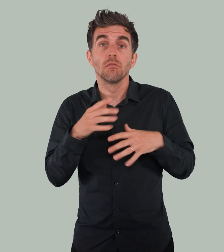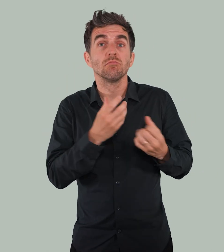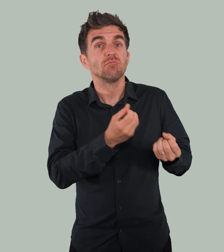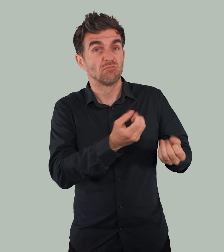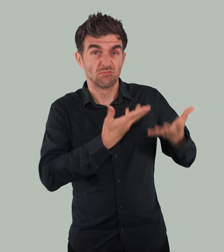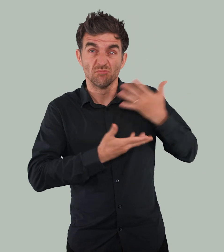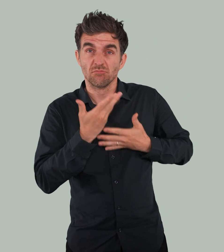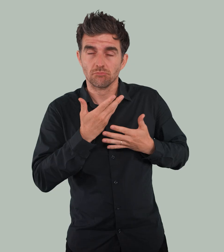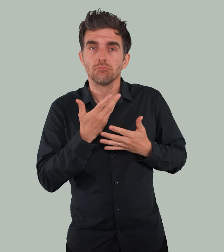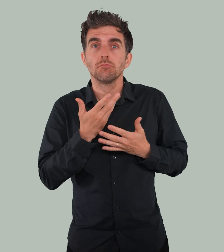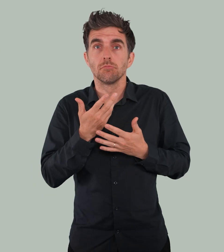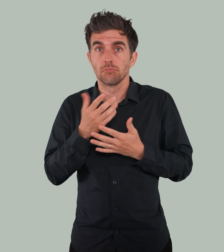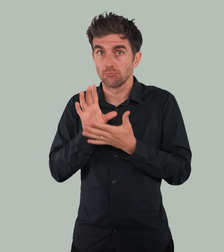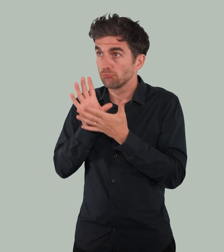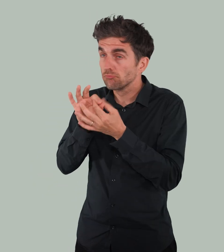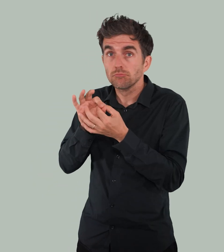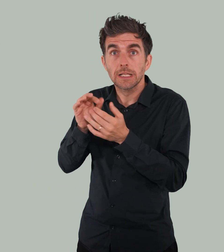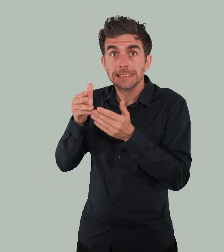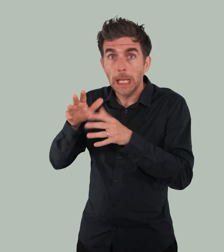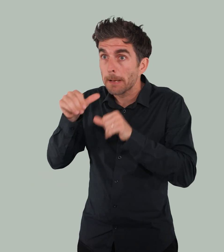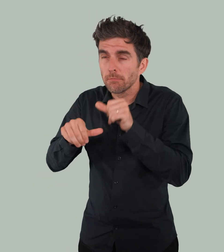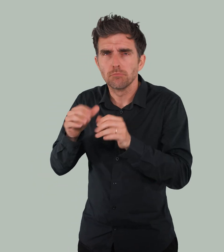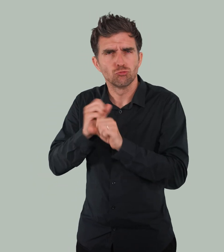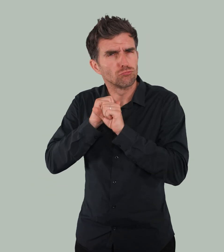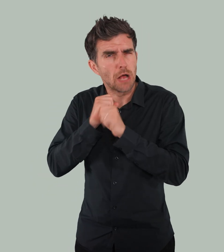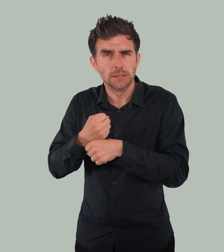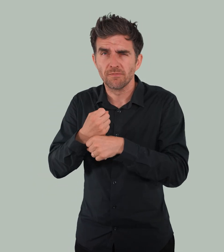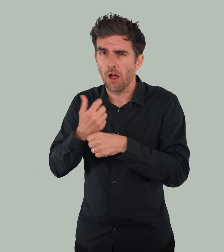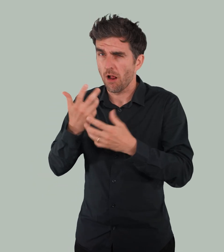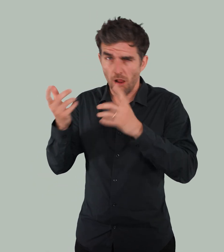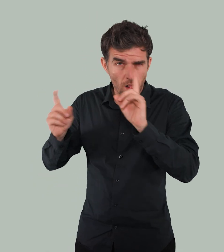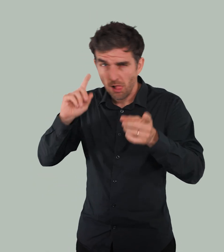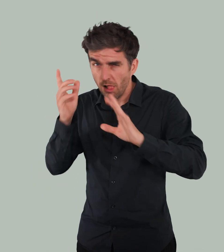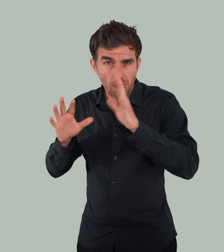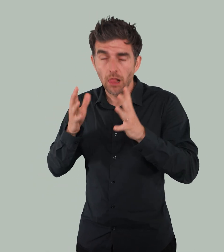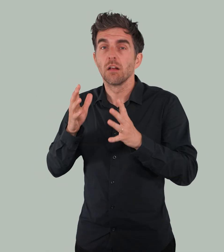Respondents often describe interactions with the system as stressful and destabilising,